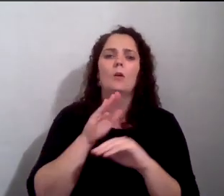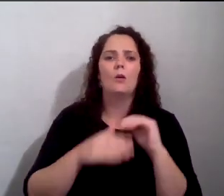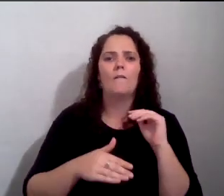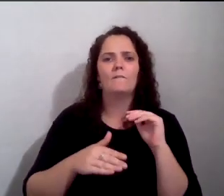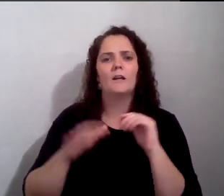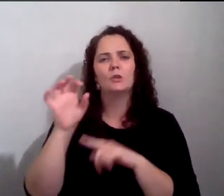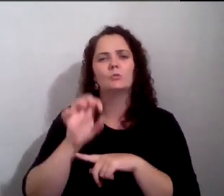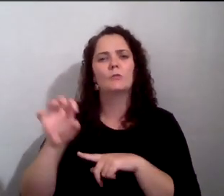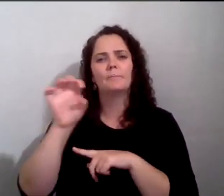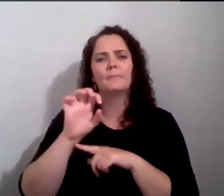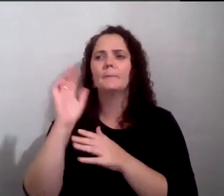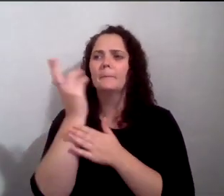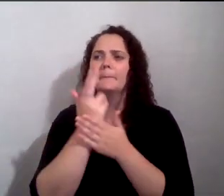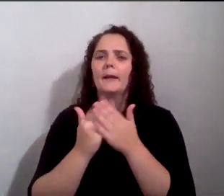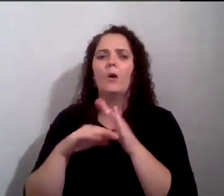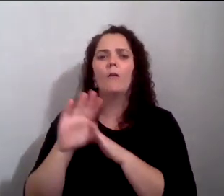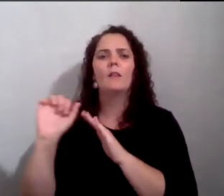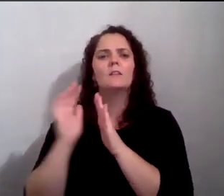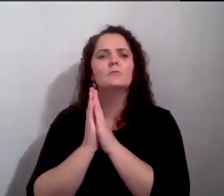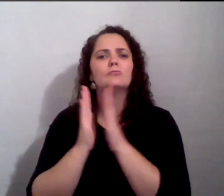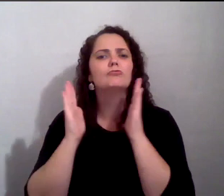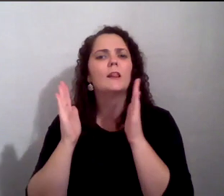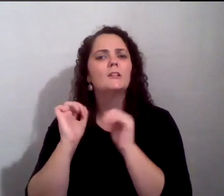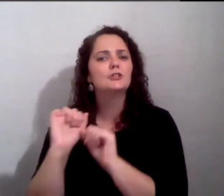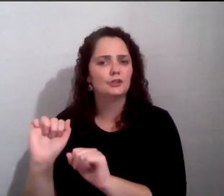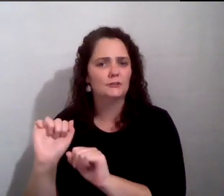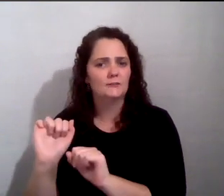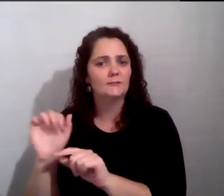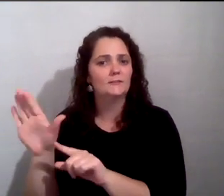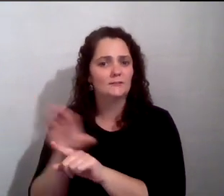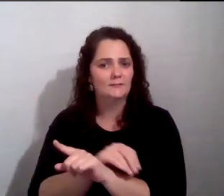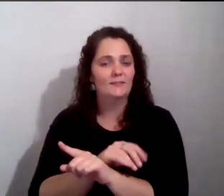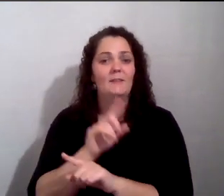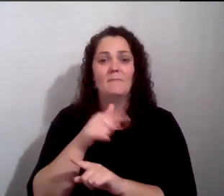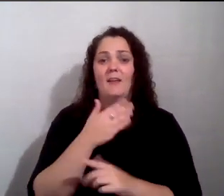Epiphany of 1962 which is not currently within this display.